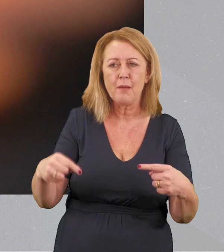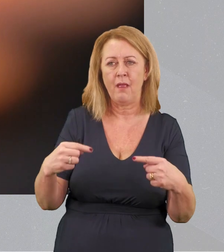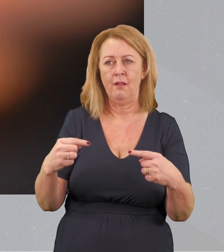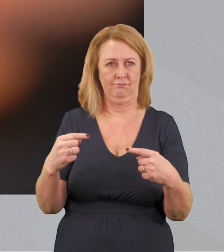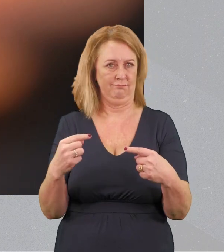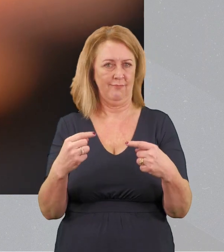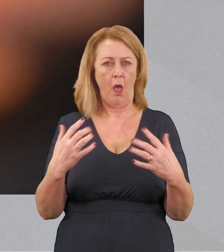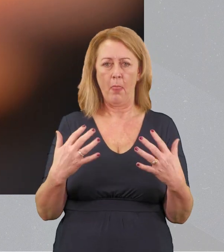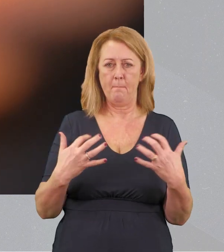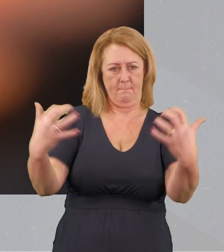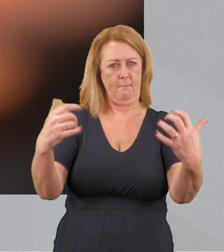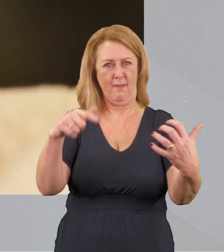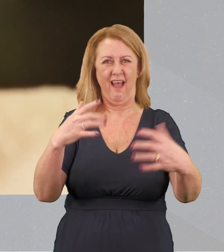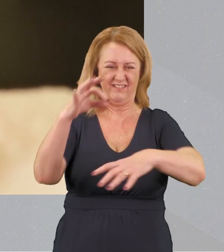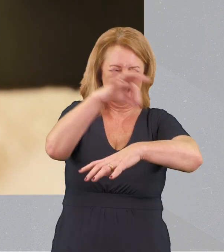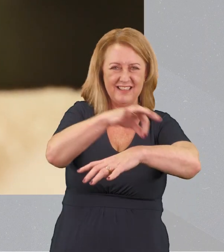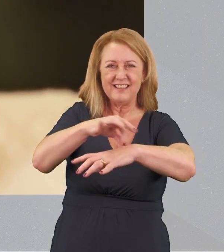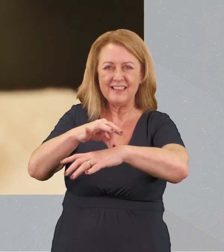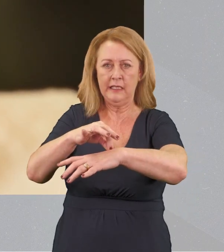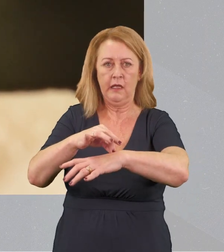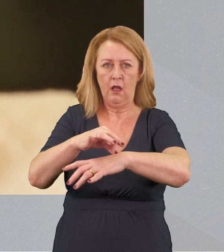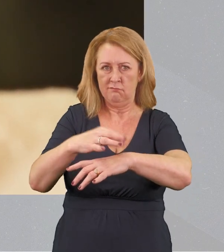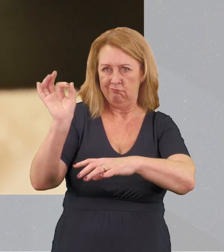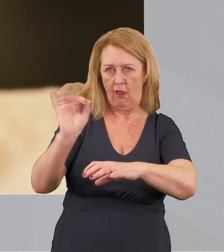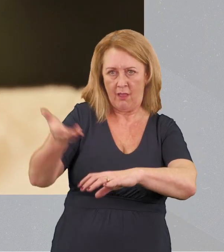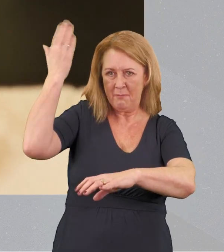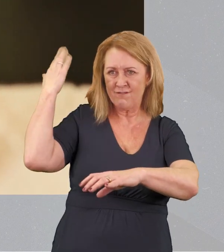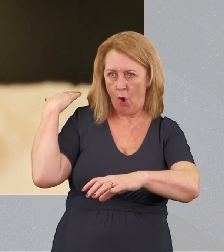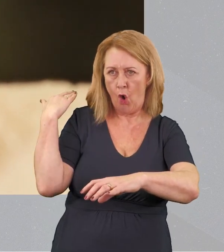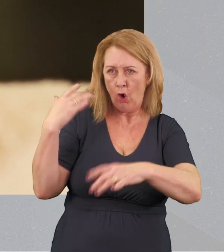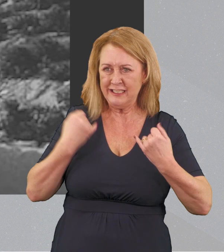The populations become exposed to certain vector-borne diseases that they weren't previously exposed to.